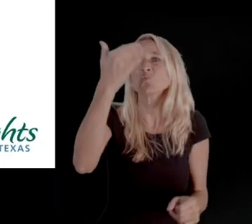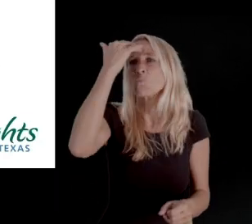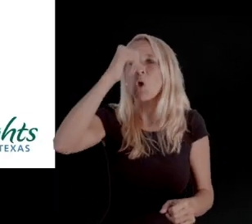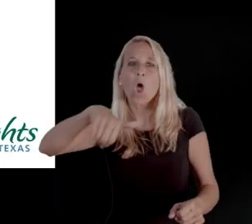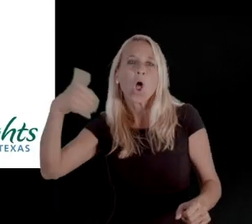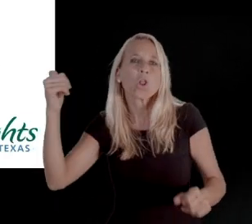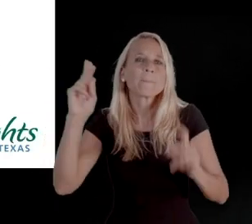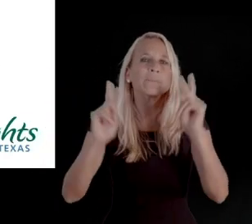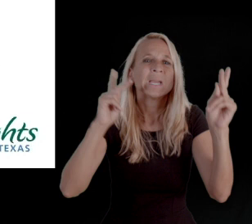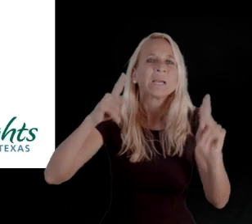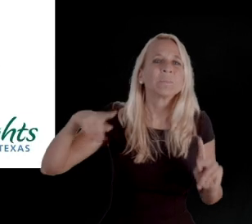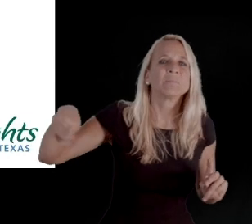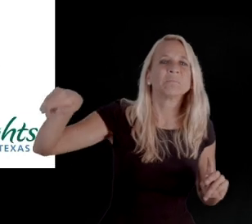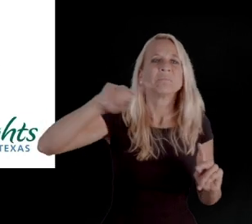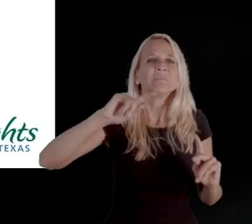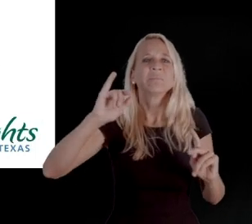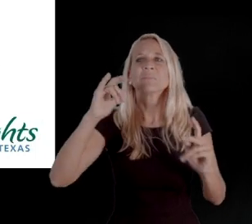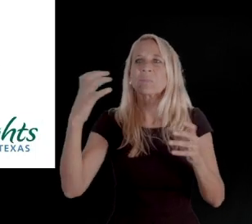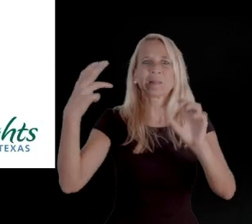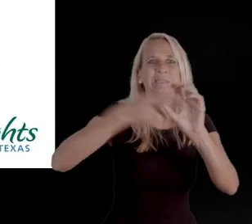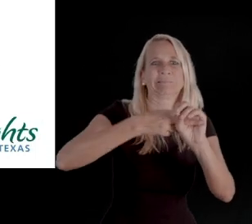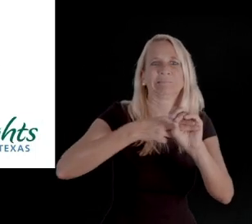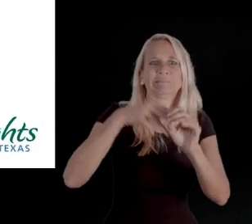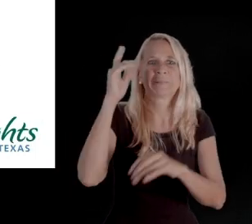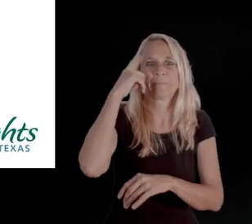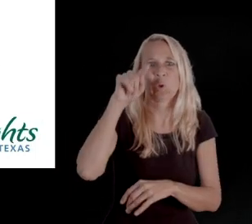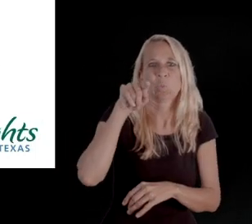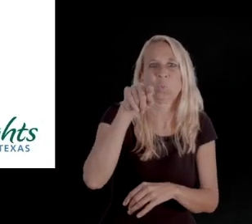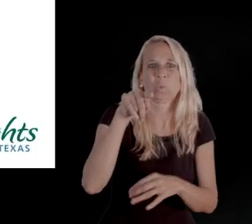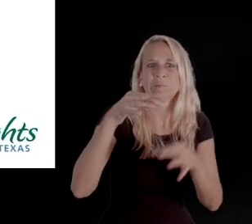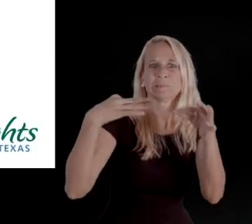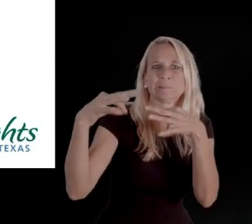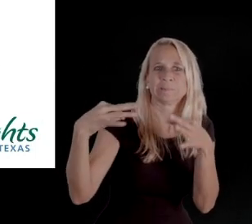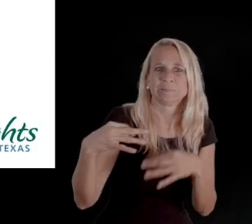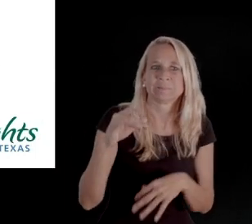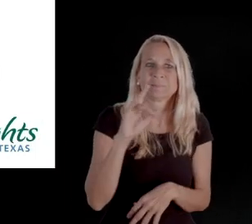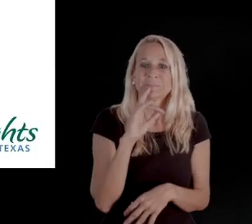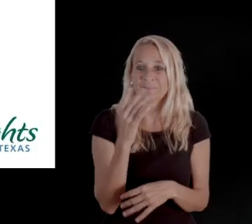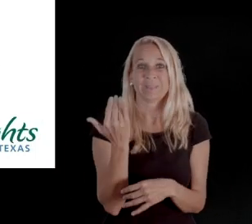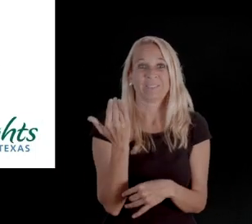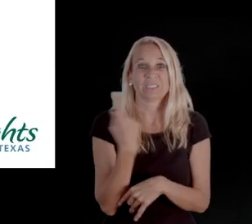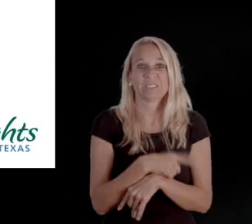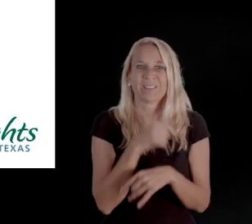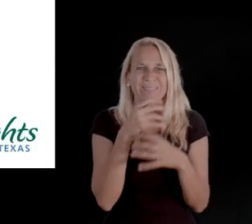participate, then you have to then prepare. 15 days isn't a lot of time, 10 days is not a lot of time.